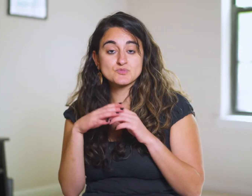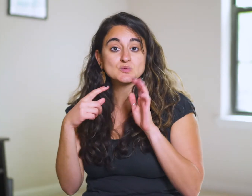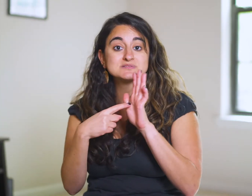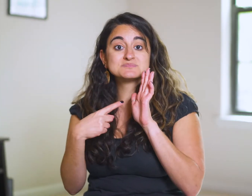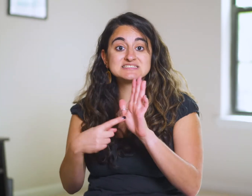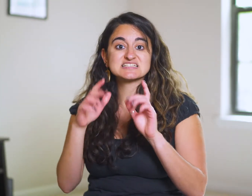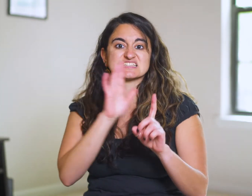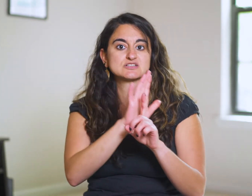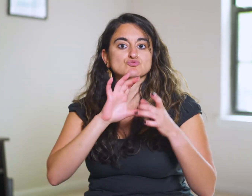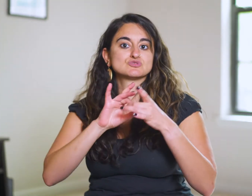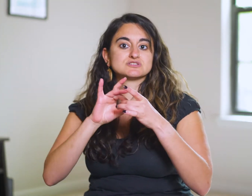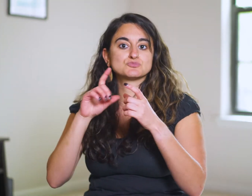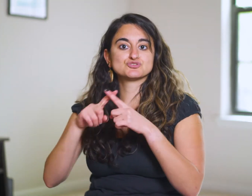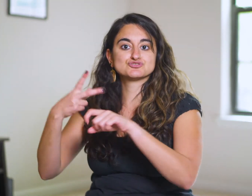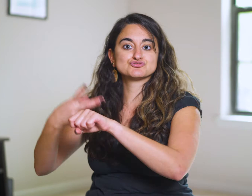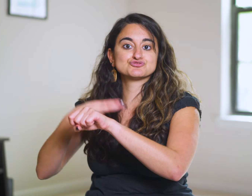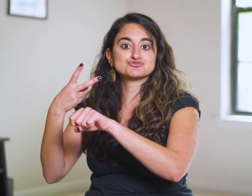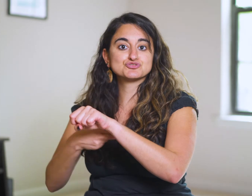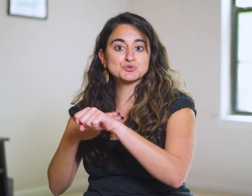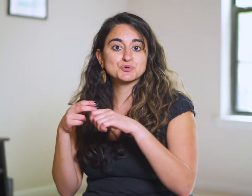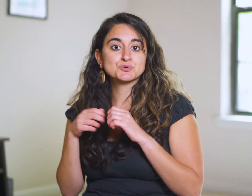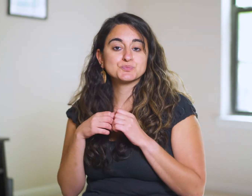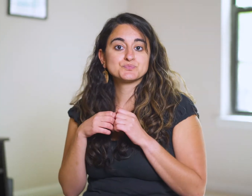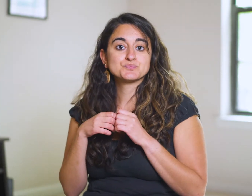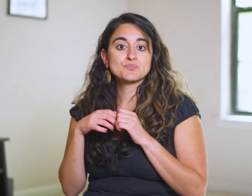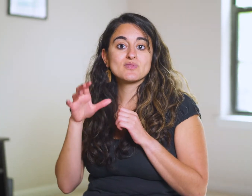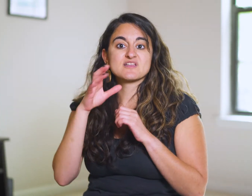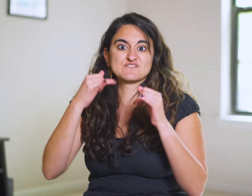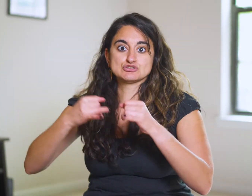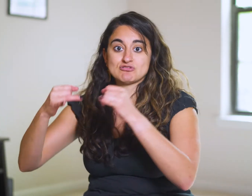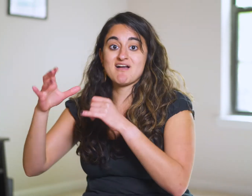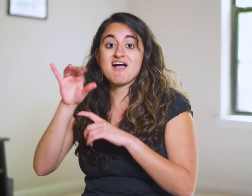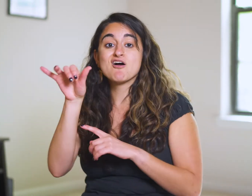representing not only his relationship to the sheep individually